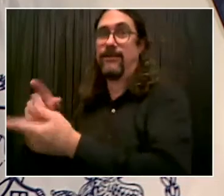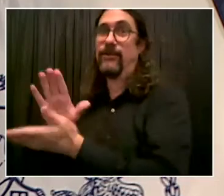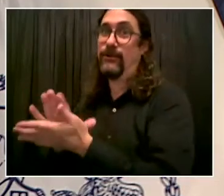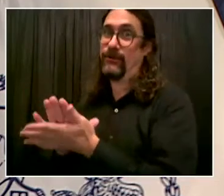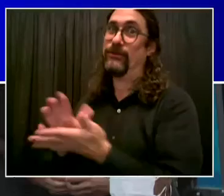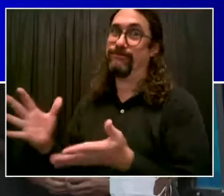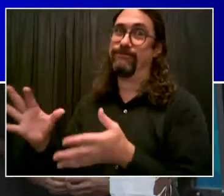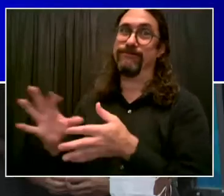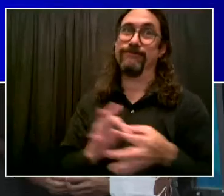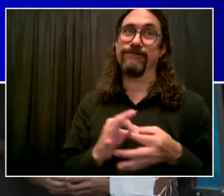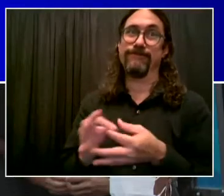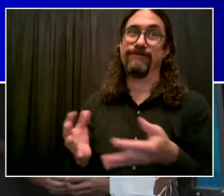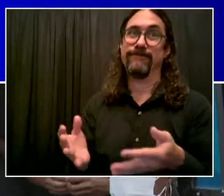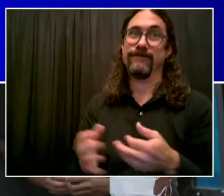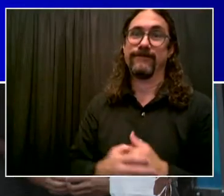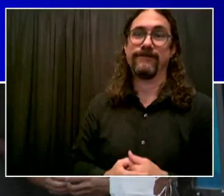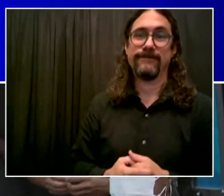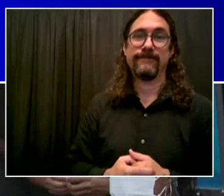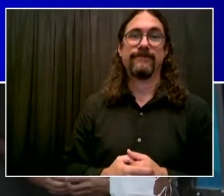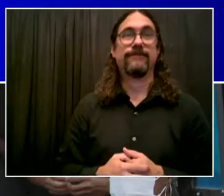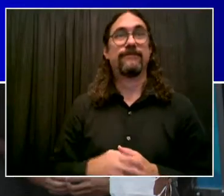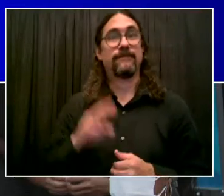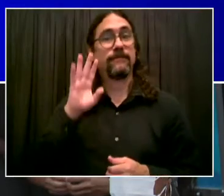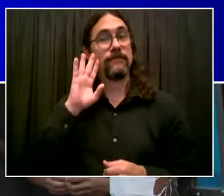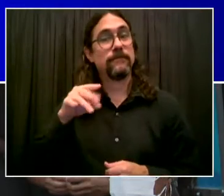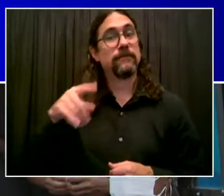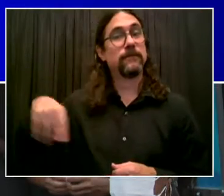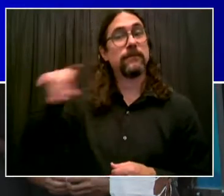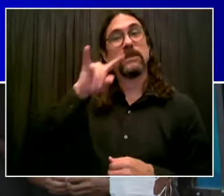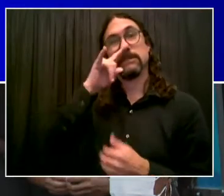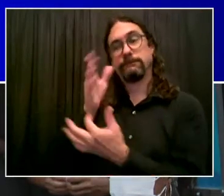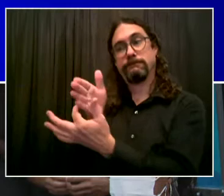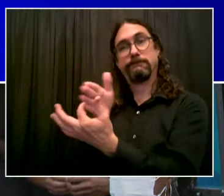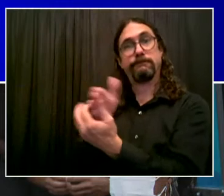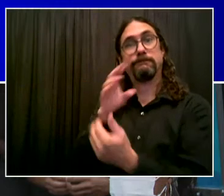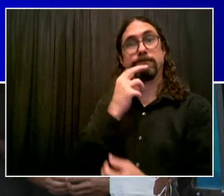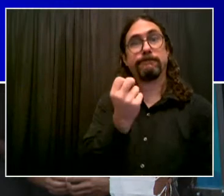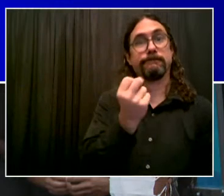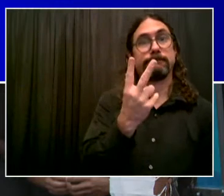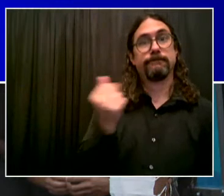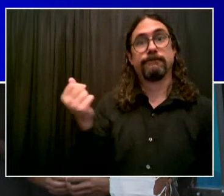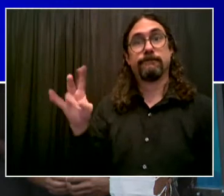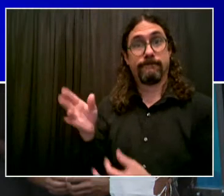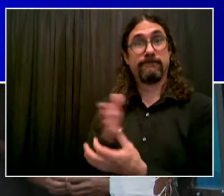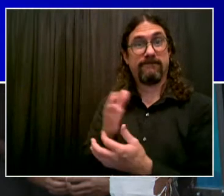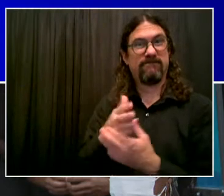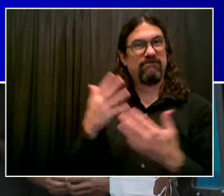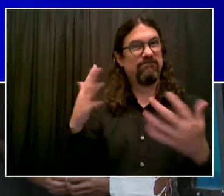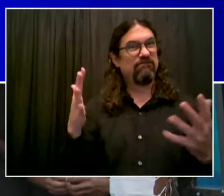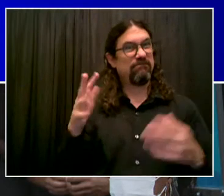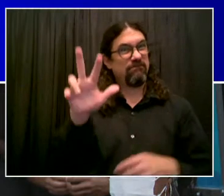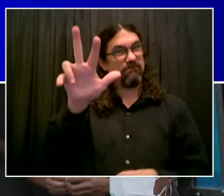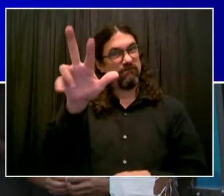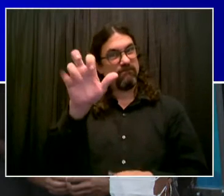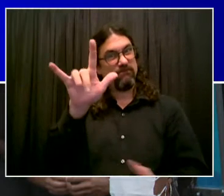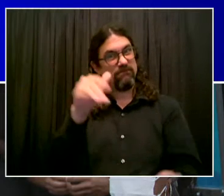BACK TO SCHOOL MEANS VAX TO